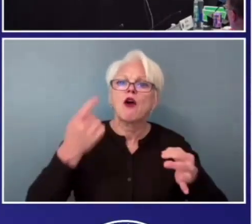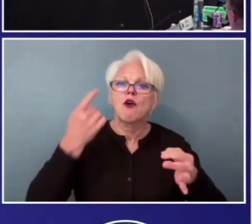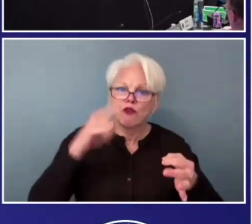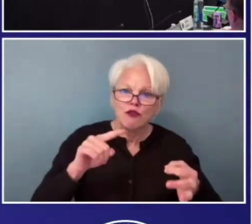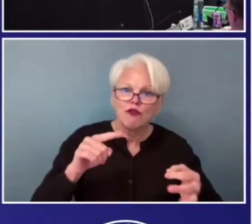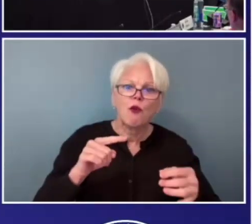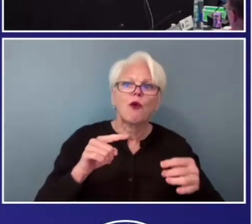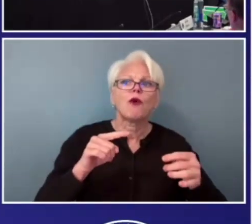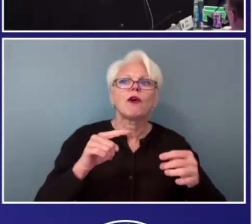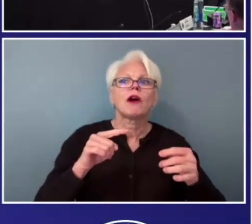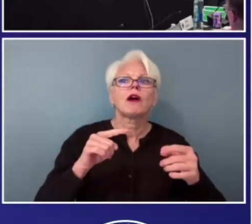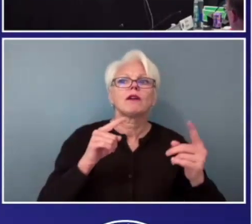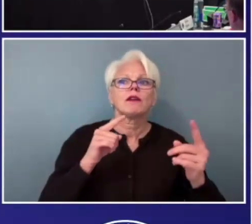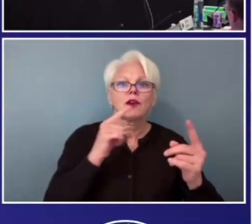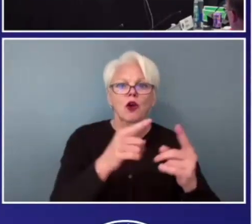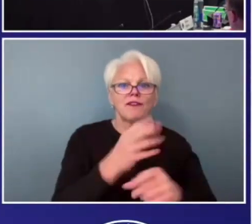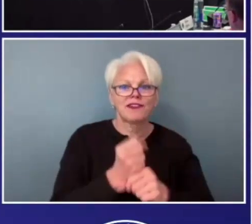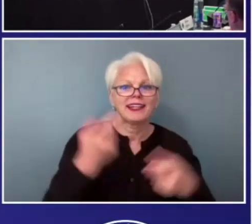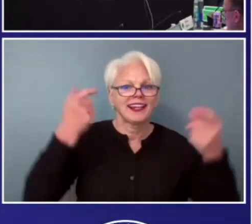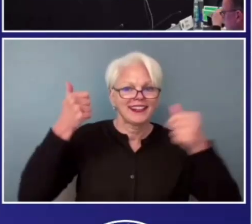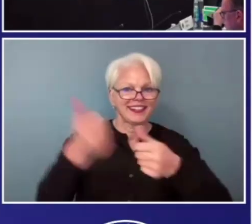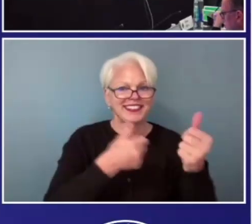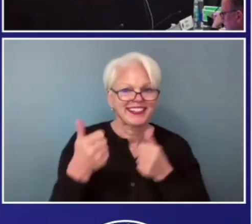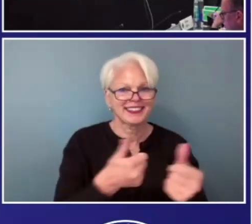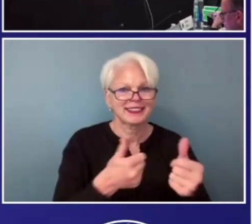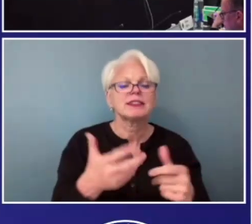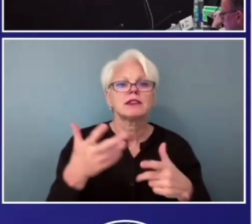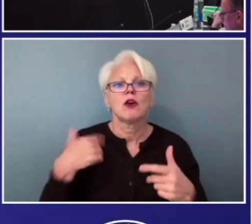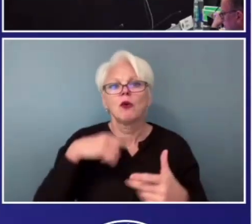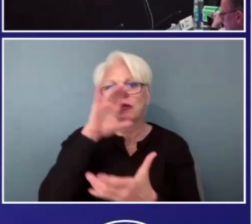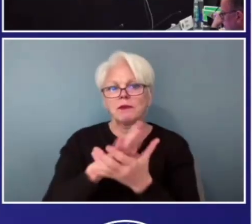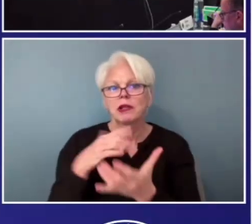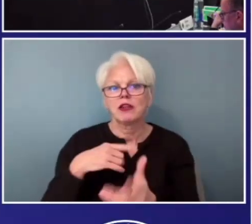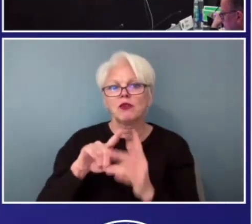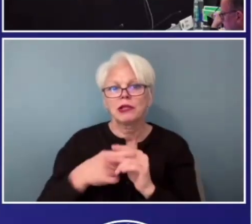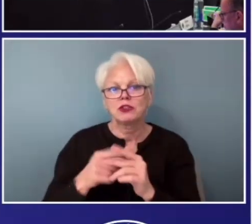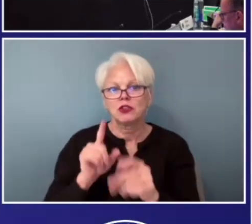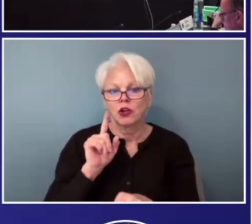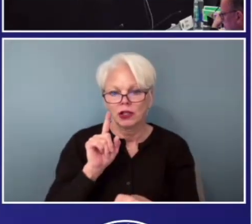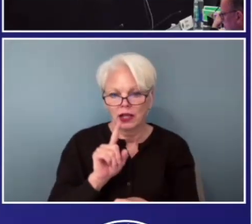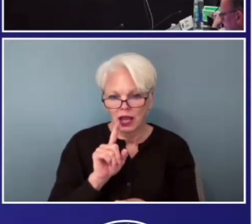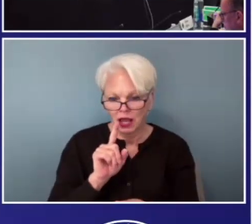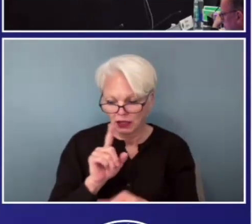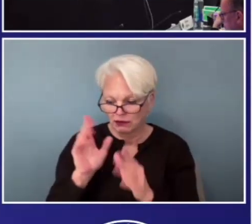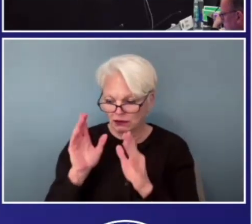consensus. We believe that we started at one side of the spectrum,